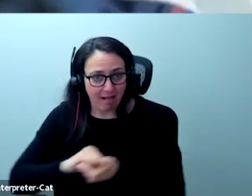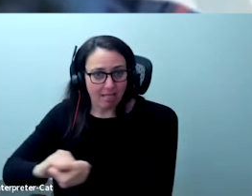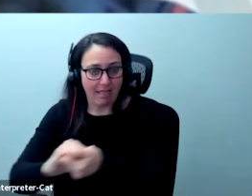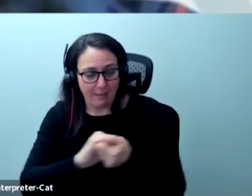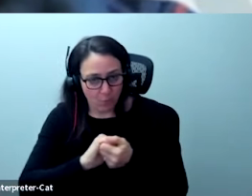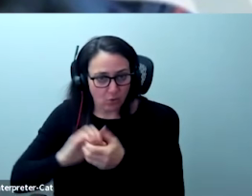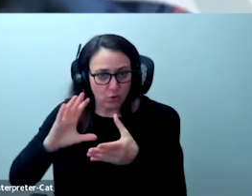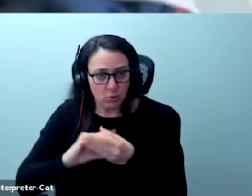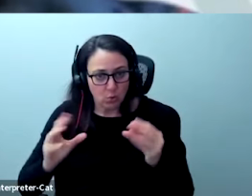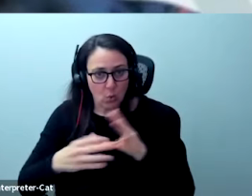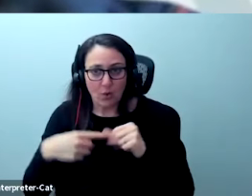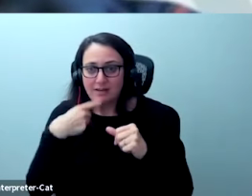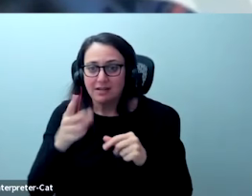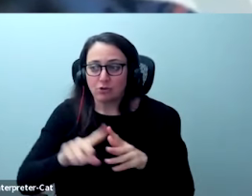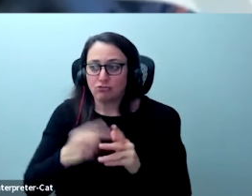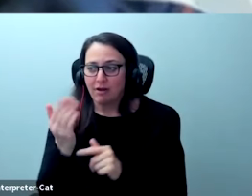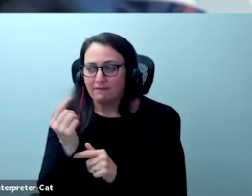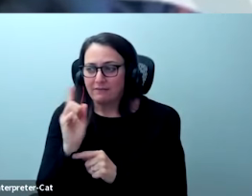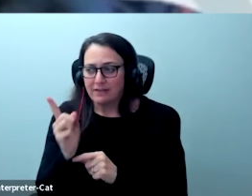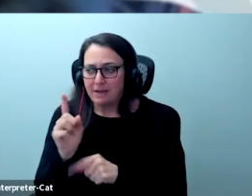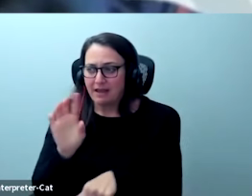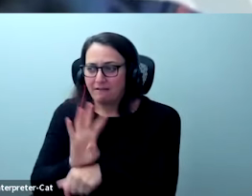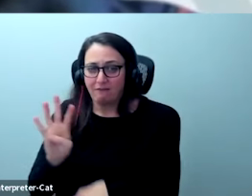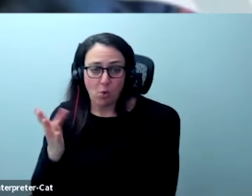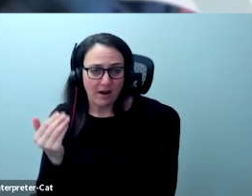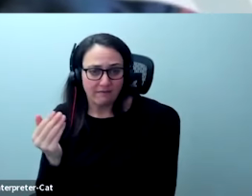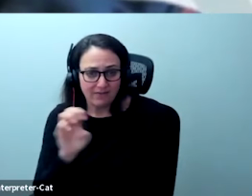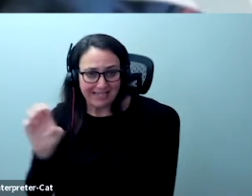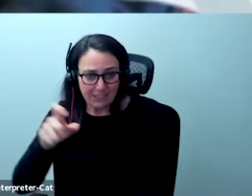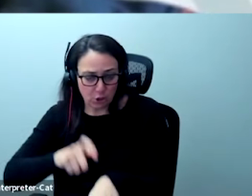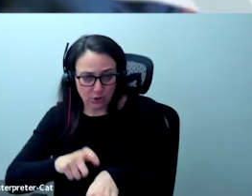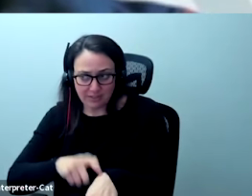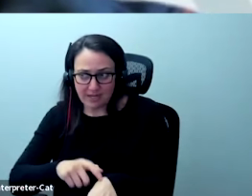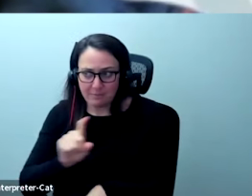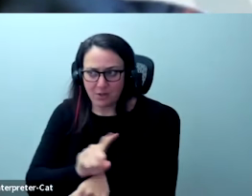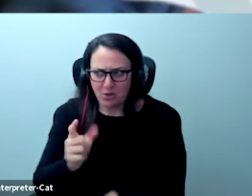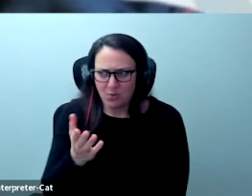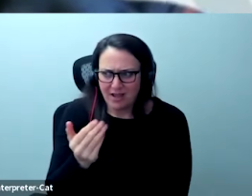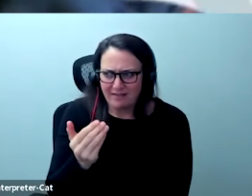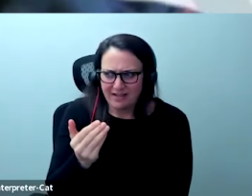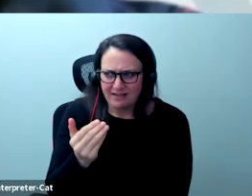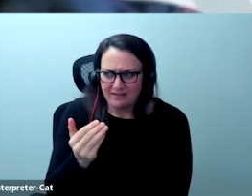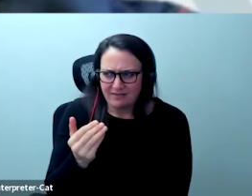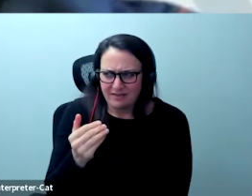which will start in 15 minutes at 4:15 PM Eastern Time, 1:15 PM Pacific Time.